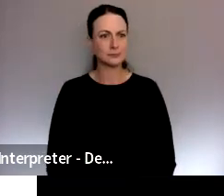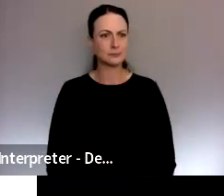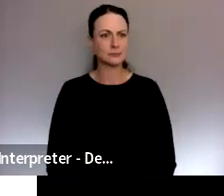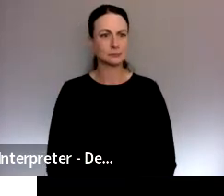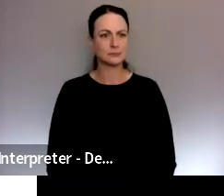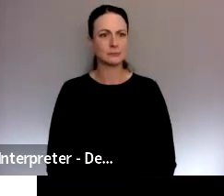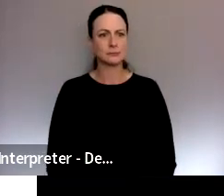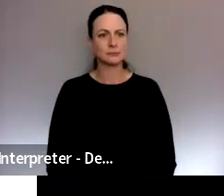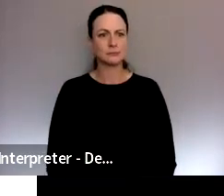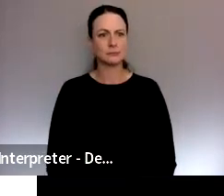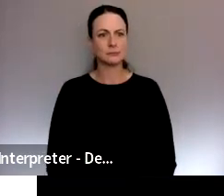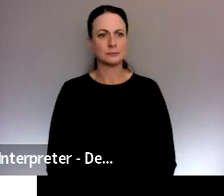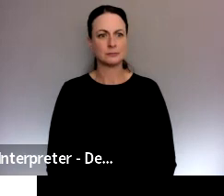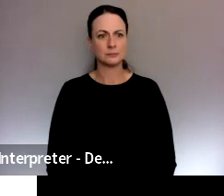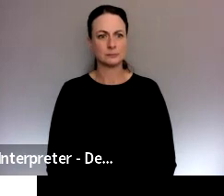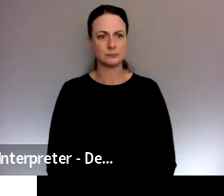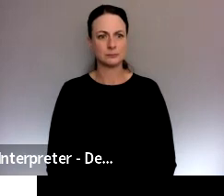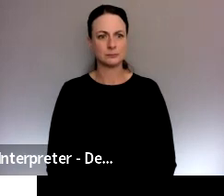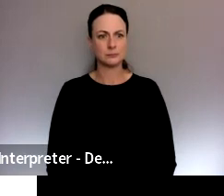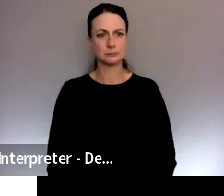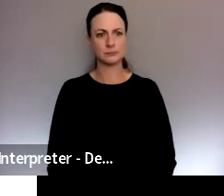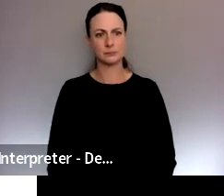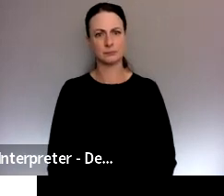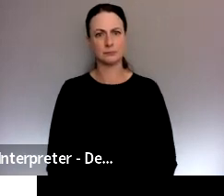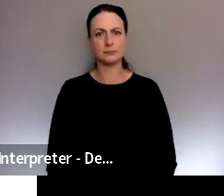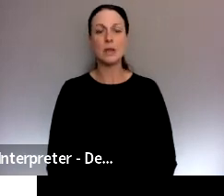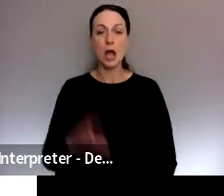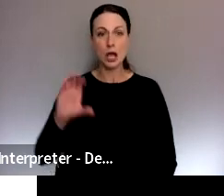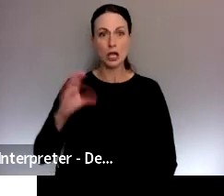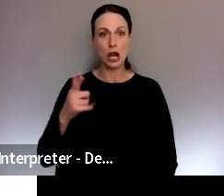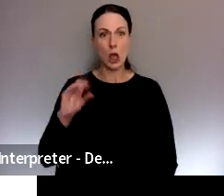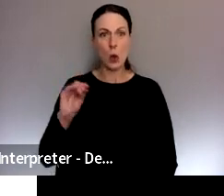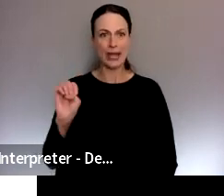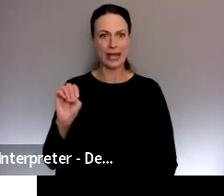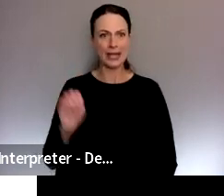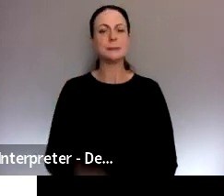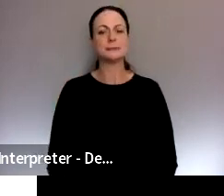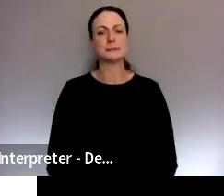Alright. So, we have: Chloe.